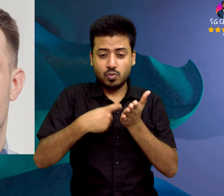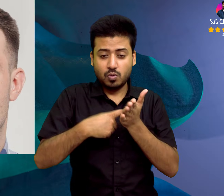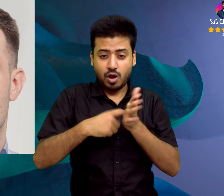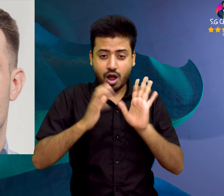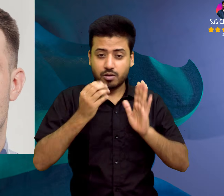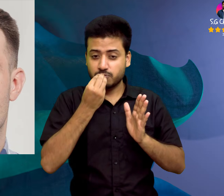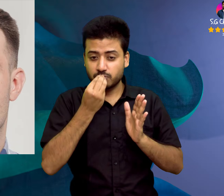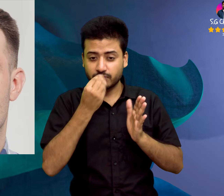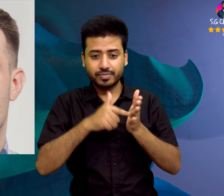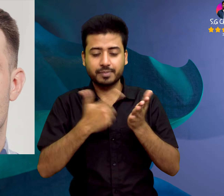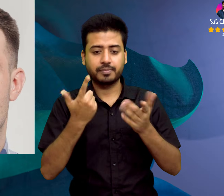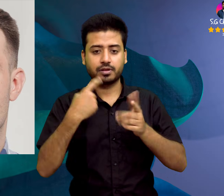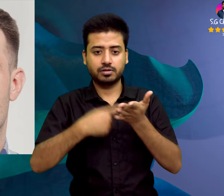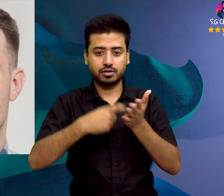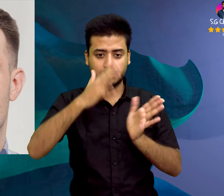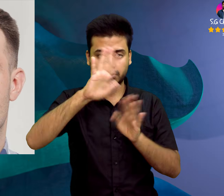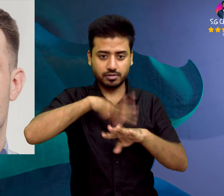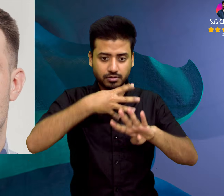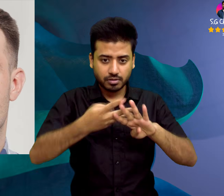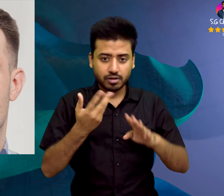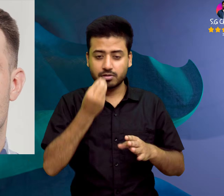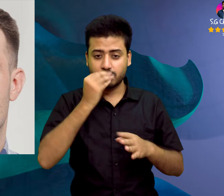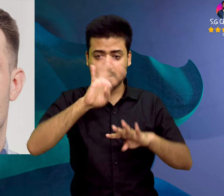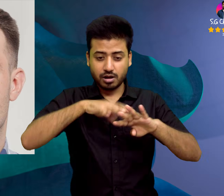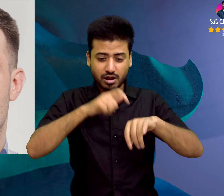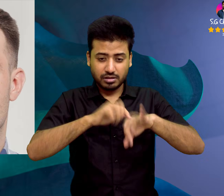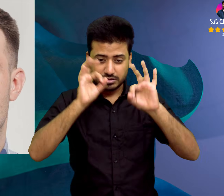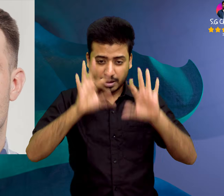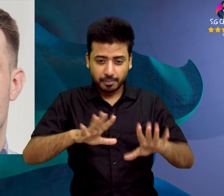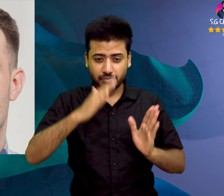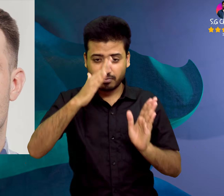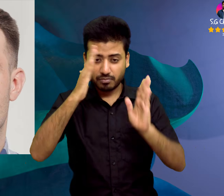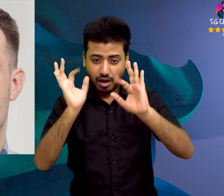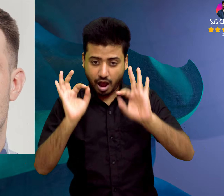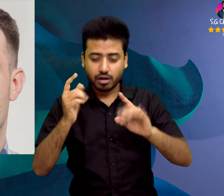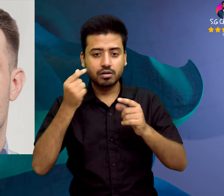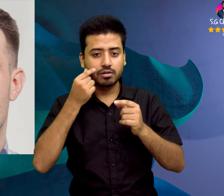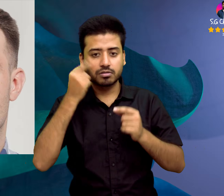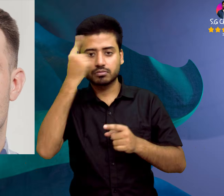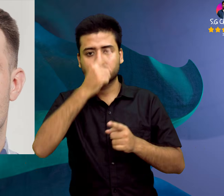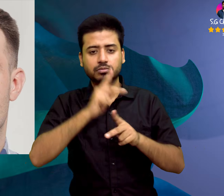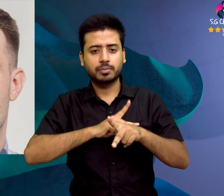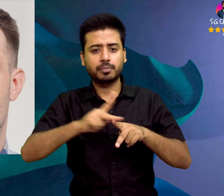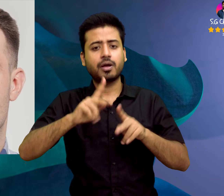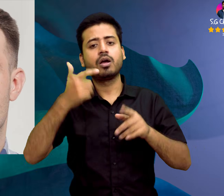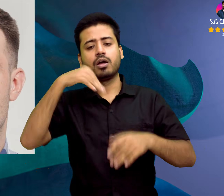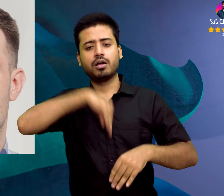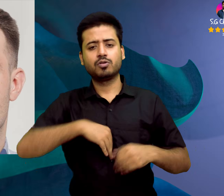cortisol awakening response. Cortisol peaks in the morning to mobilize energy stores and prepare